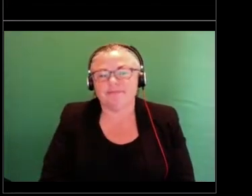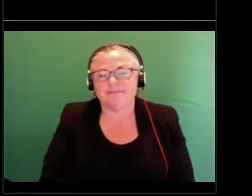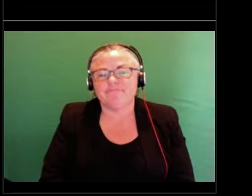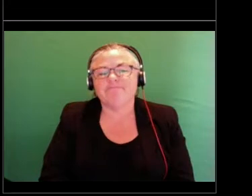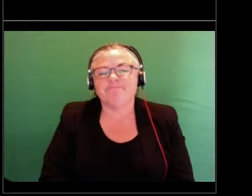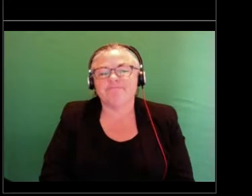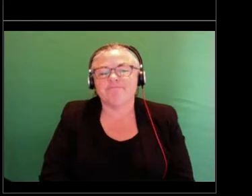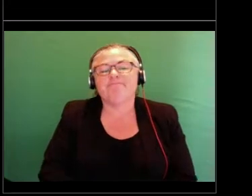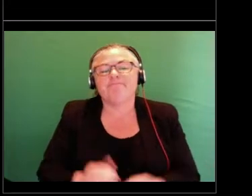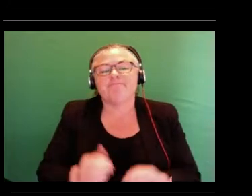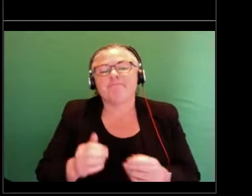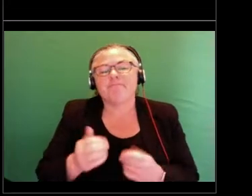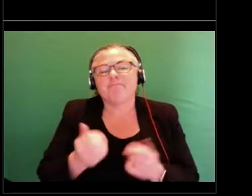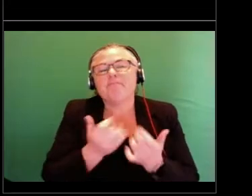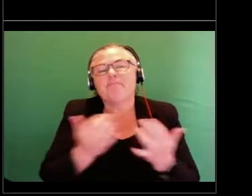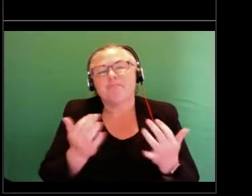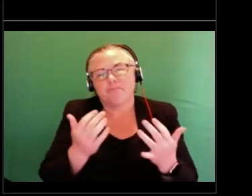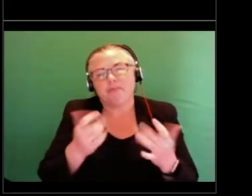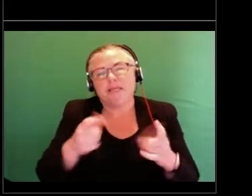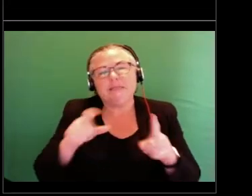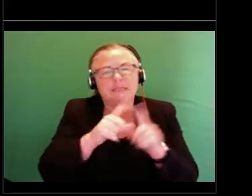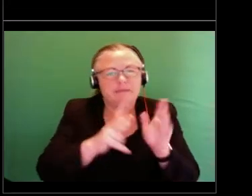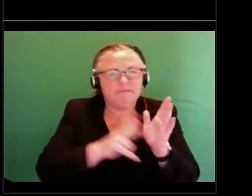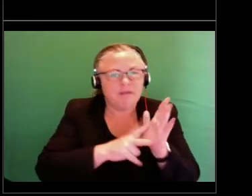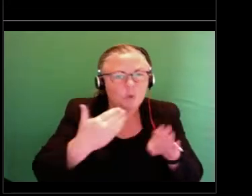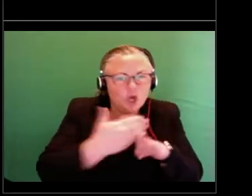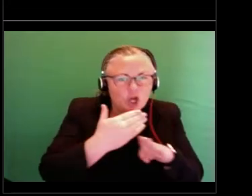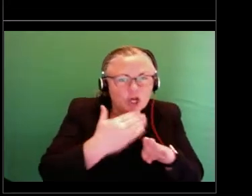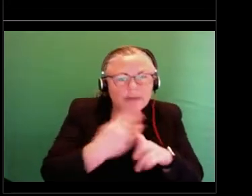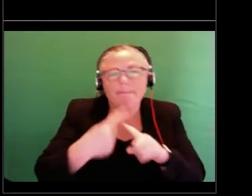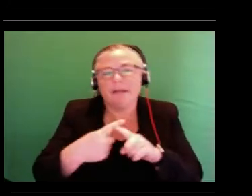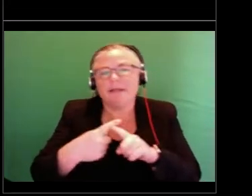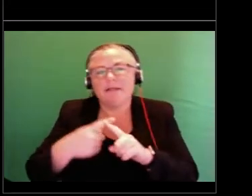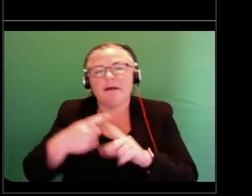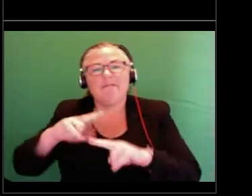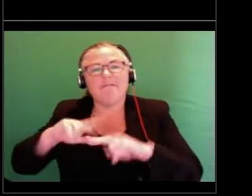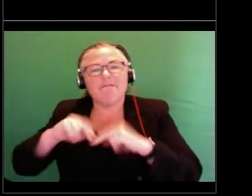who is going to speak to supports that can be provided.